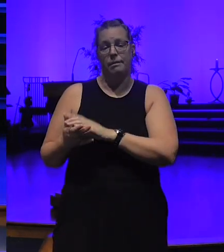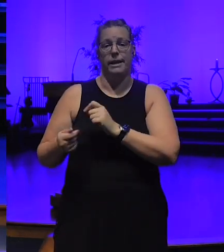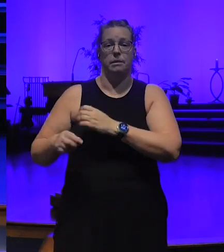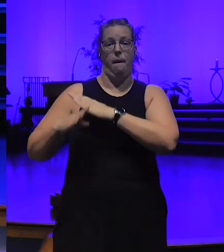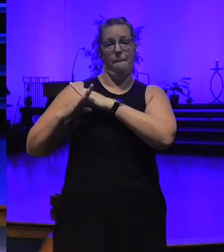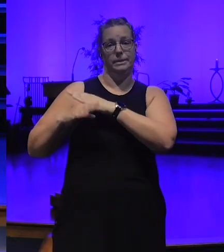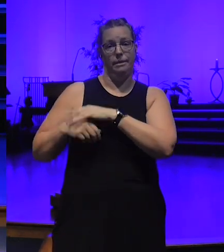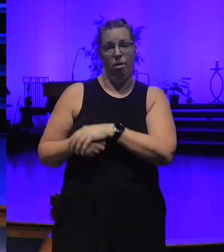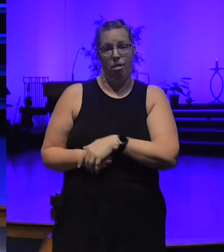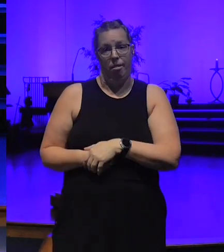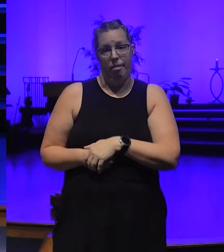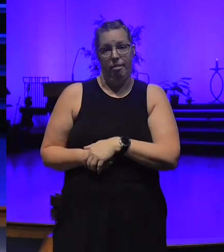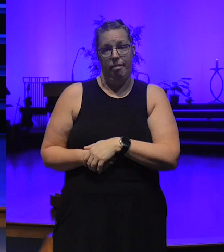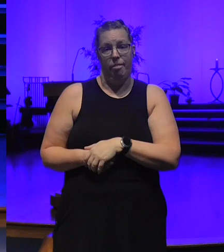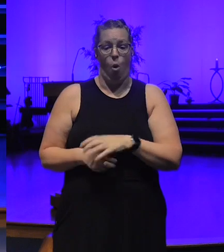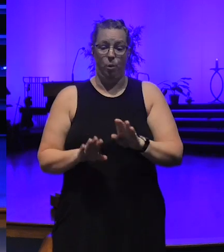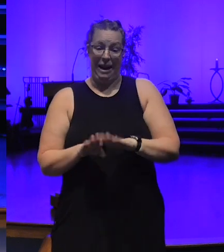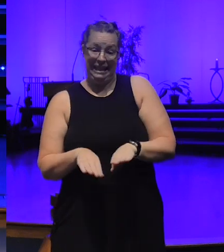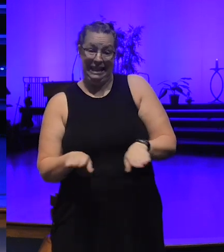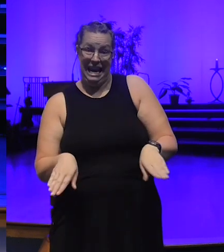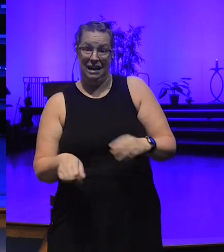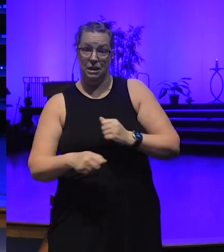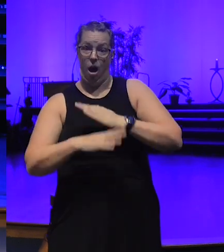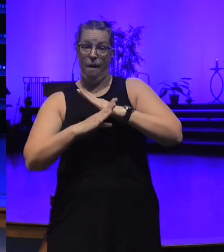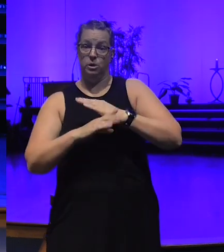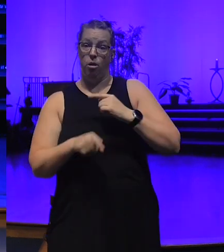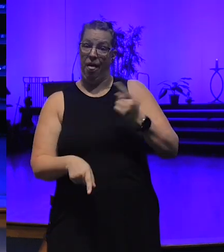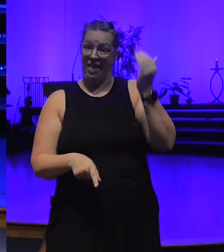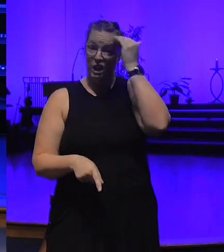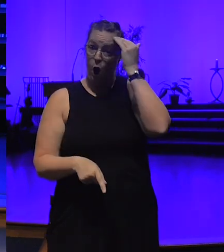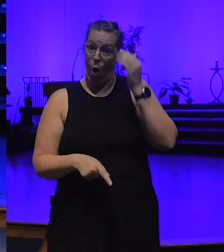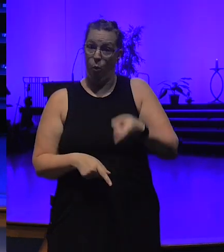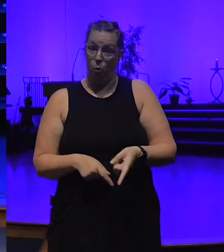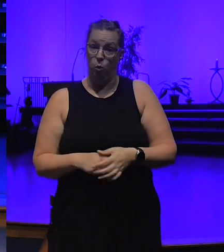when your kid is an obstacle and trust me they know it they know it when you don't see them